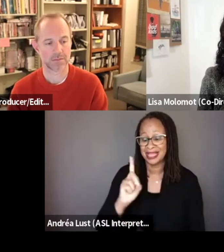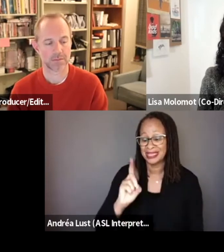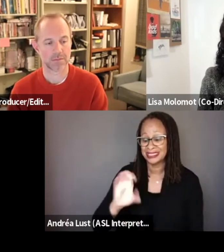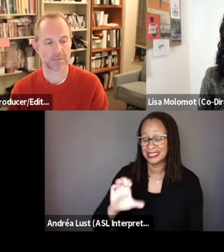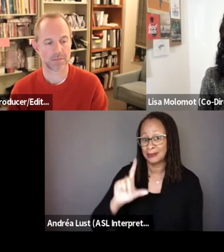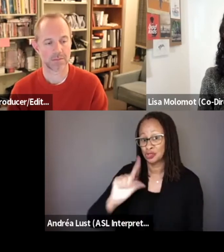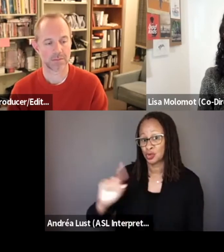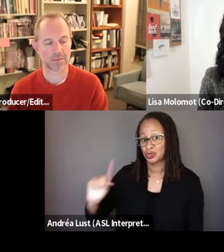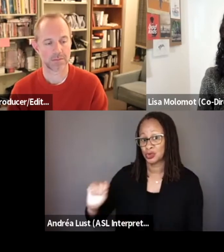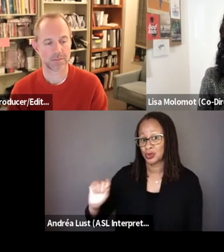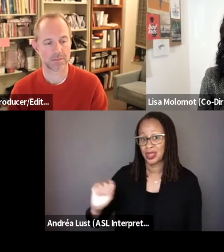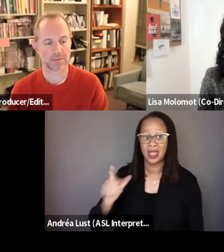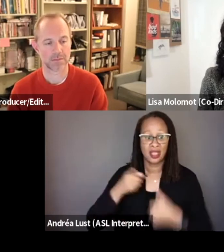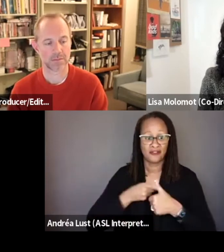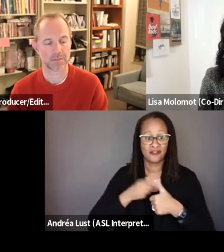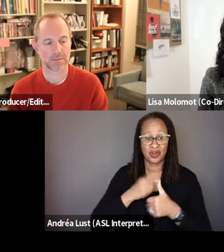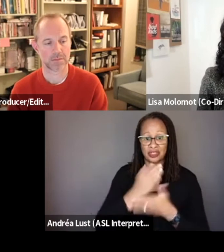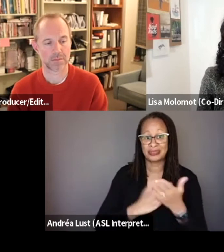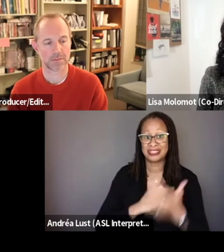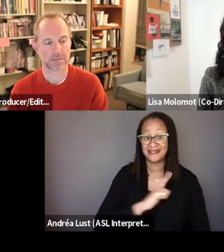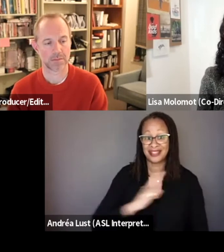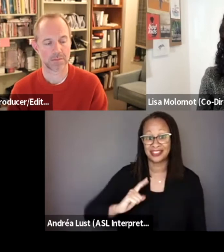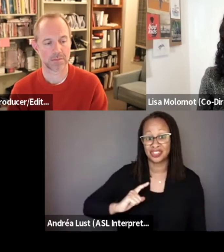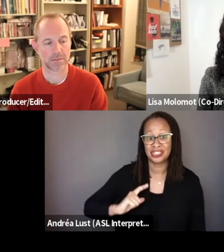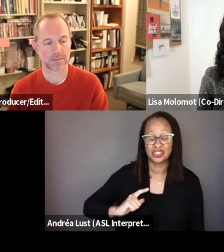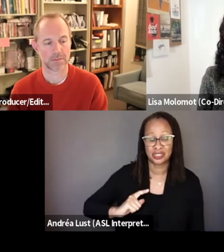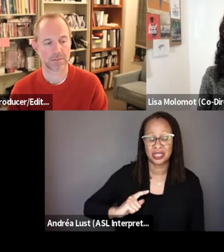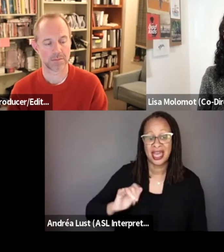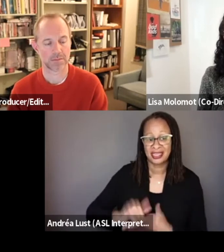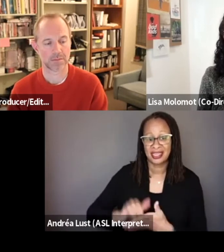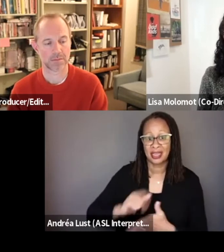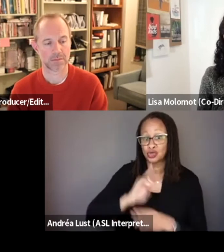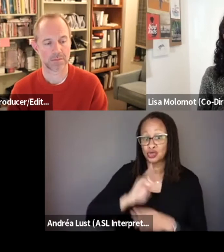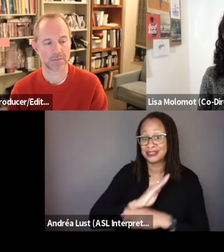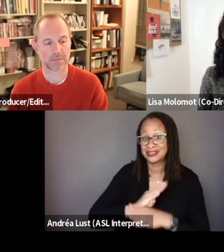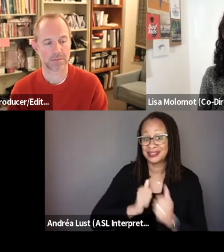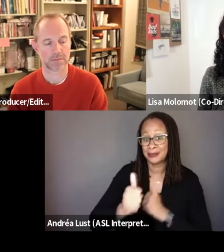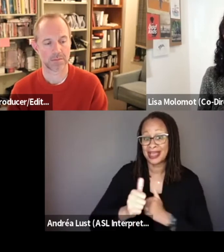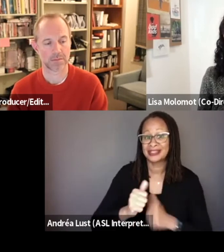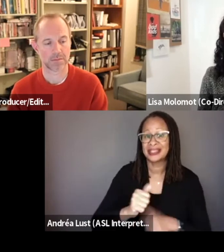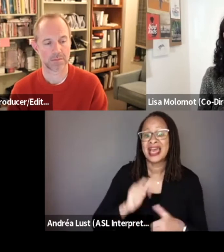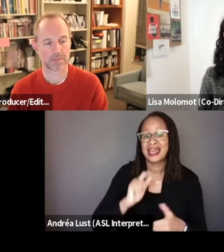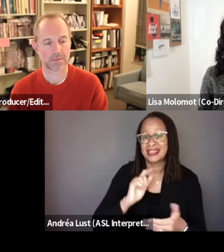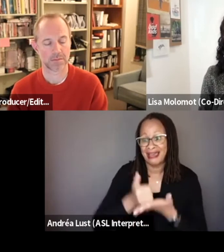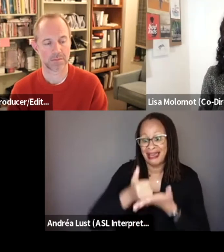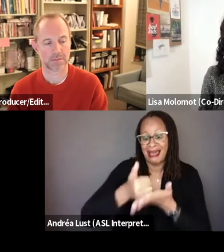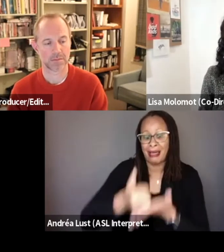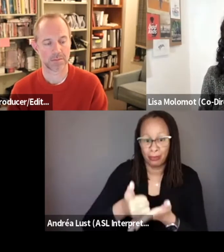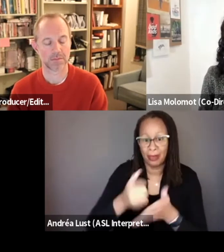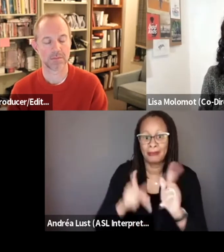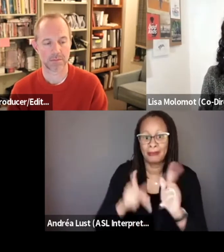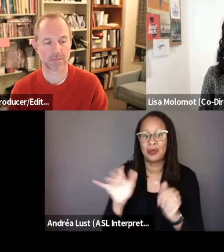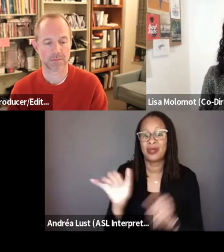It was the first piece of legislation that was ever passed, that actually helps people like Dr. Kate Spradley